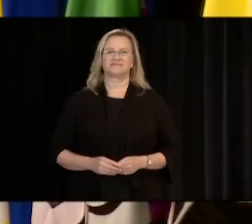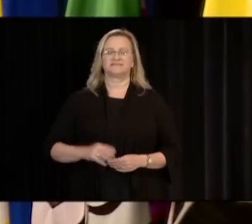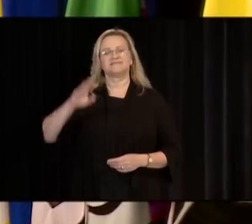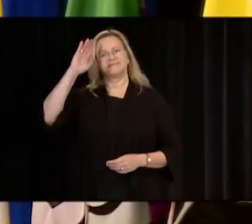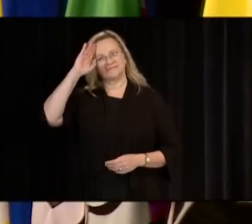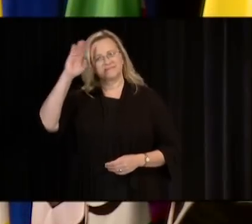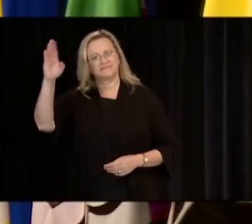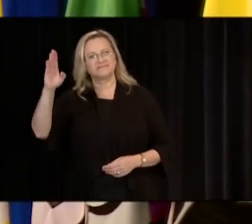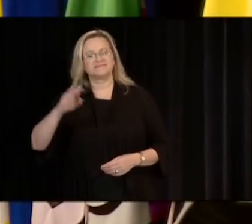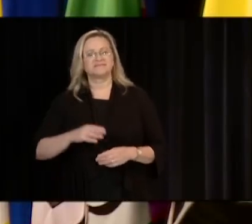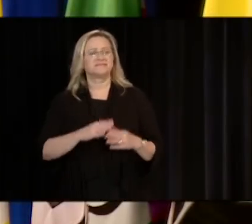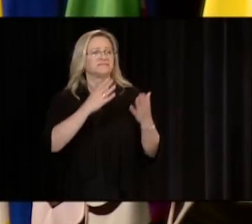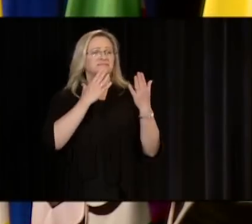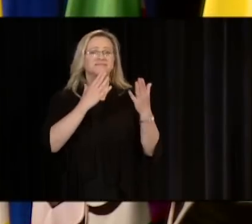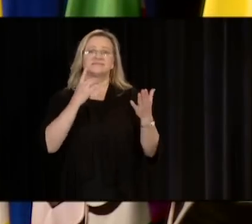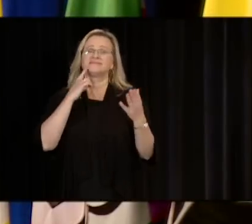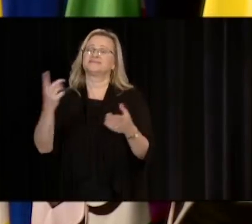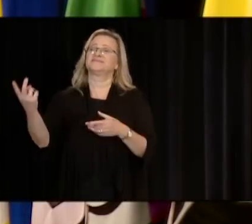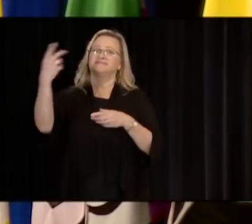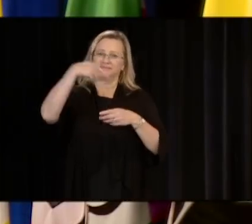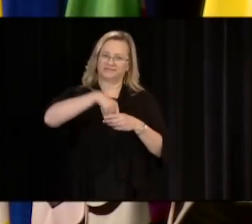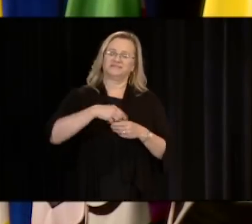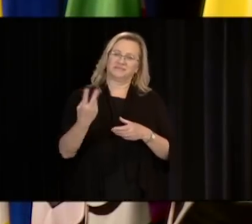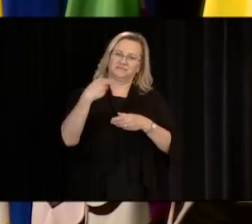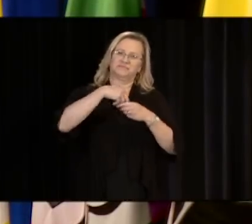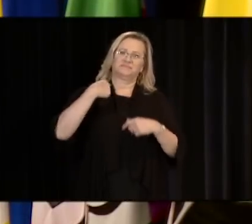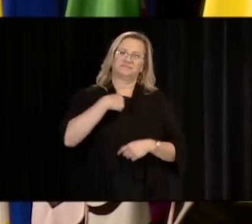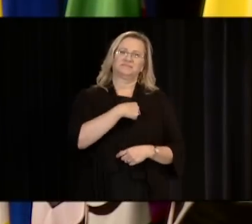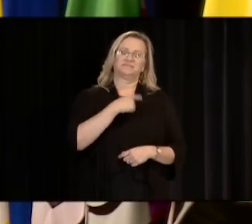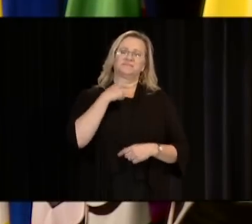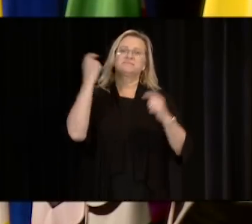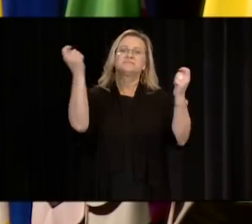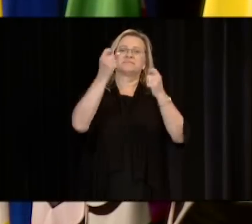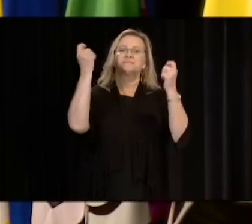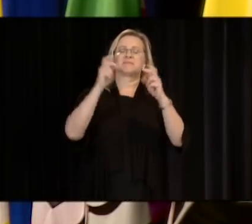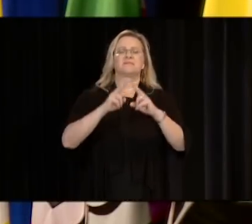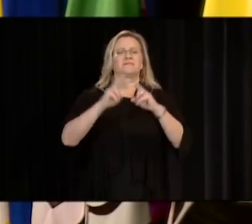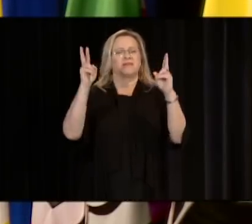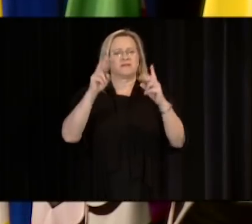[DR. KAY EGGLESTON:] HELLO AND THANK YOU FOR JOINING ME IN CELEBRATING SOME VERY SPECIAL PEOPLE -